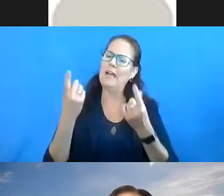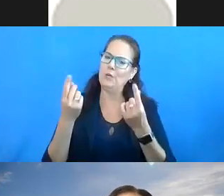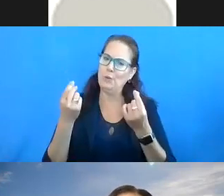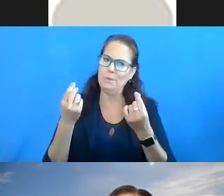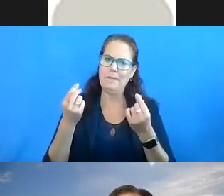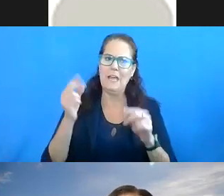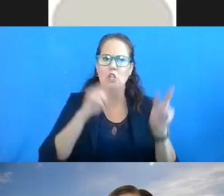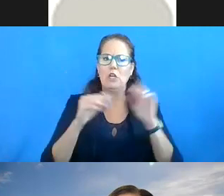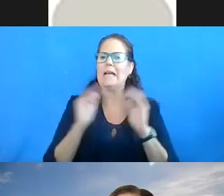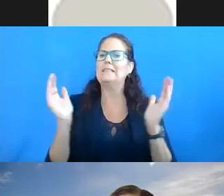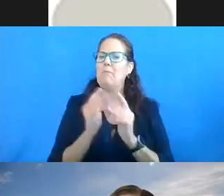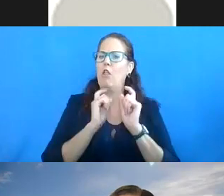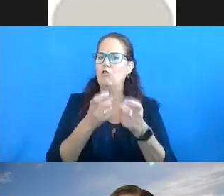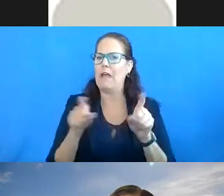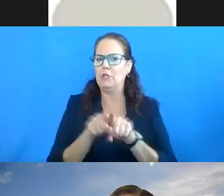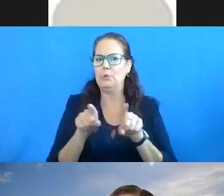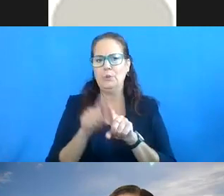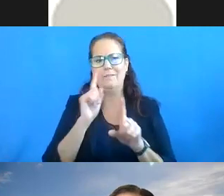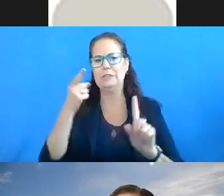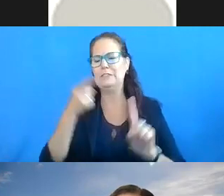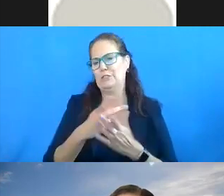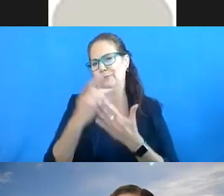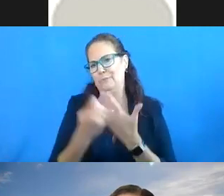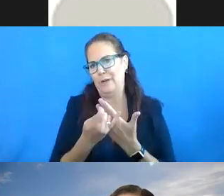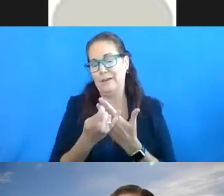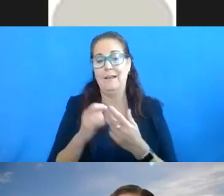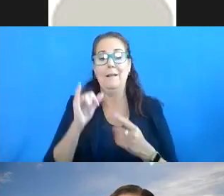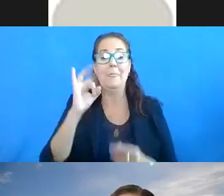smaller grants for Quickstart projects. So if there is an idea that comes up in your community,